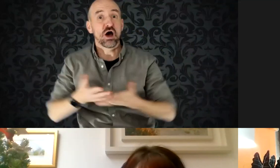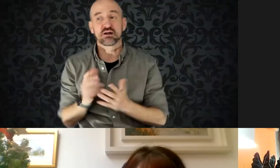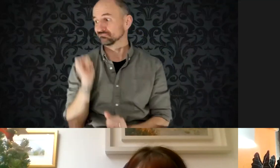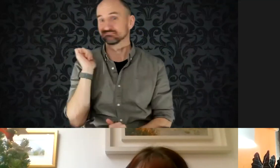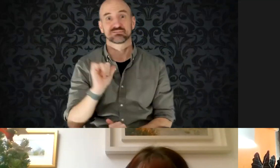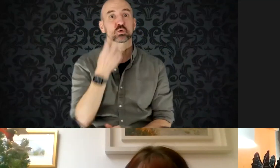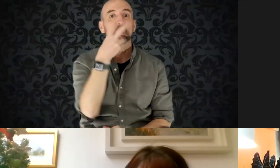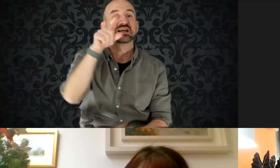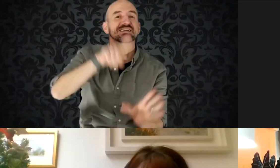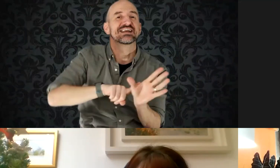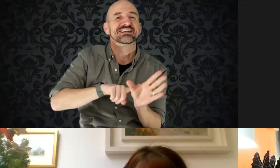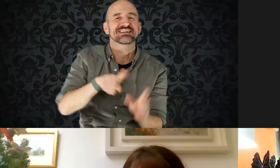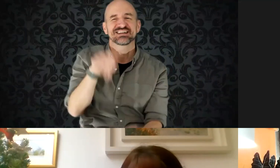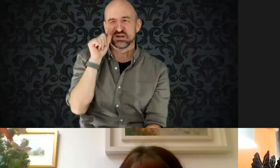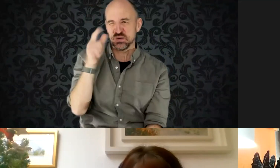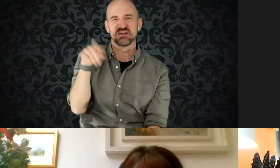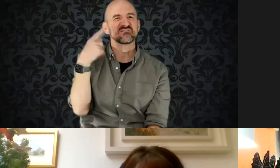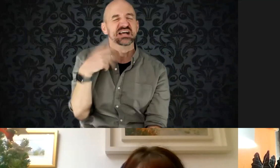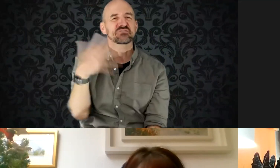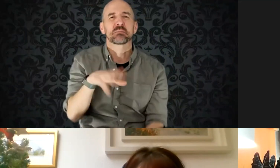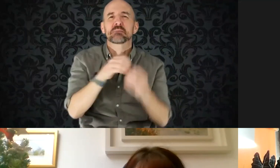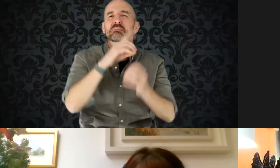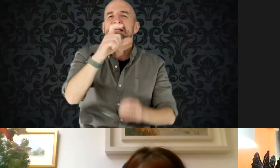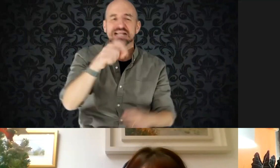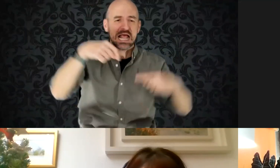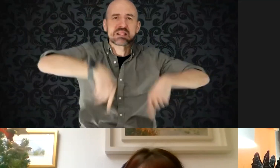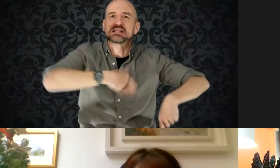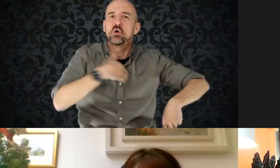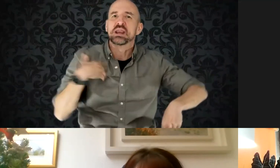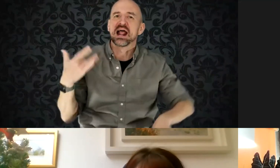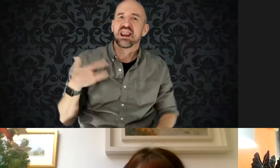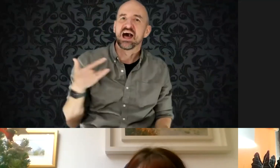It is a hard act to follow, but I will have a go at